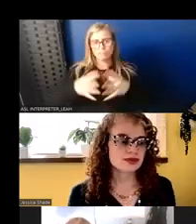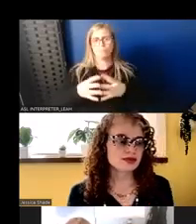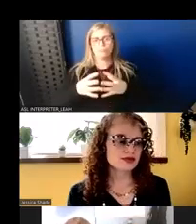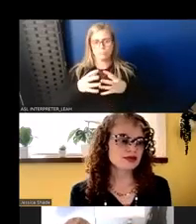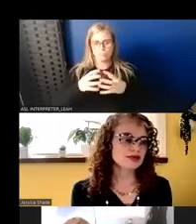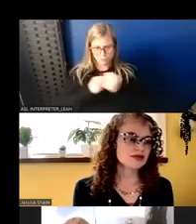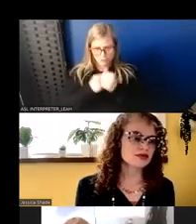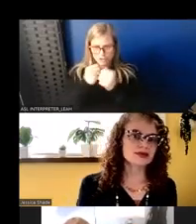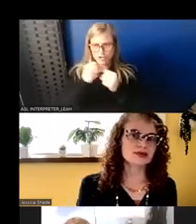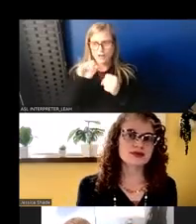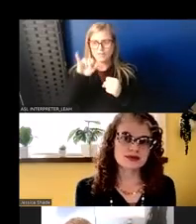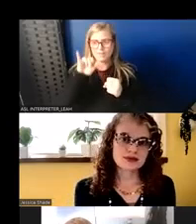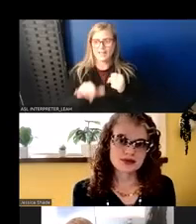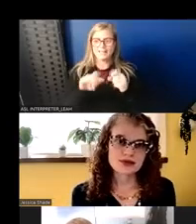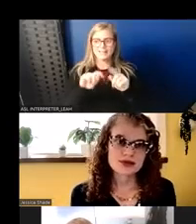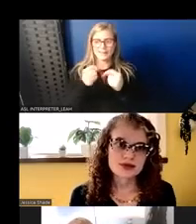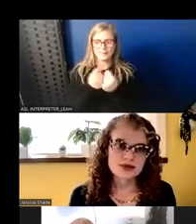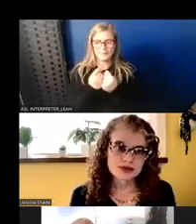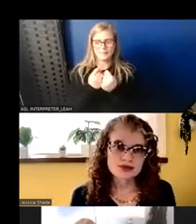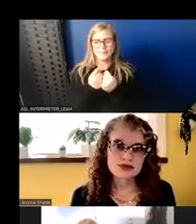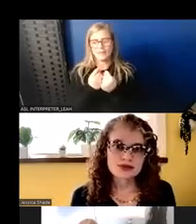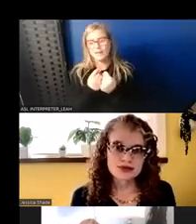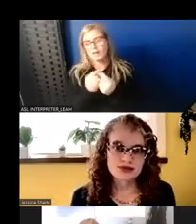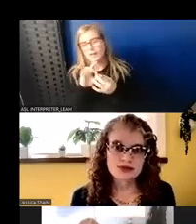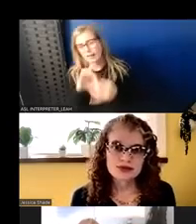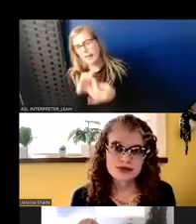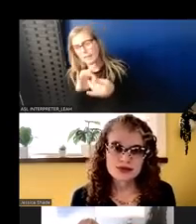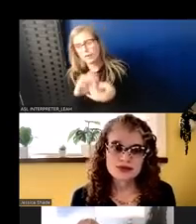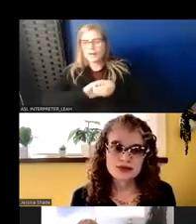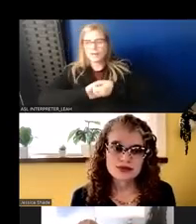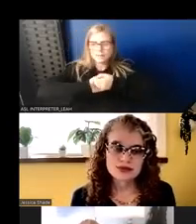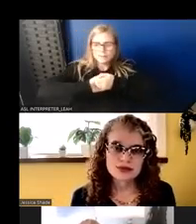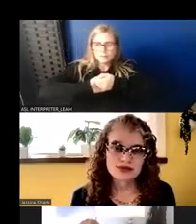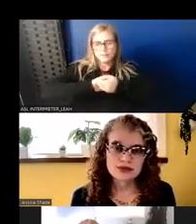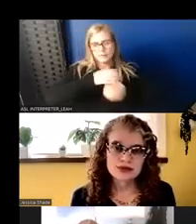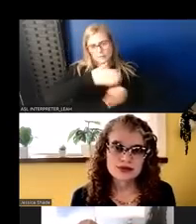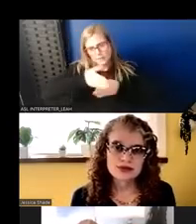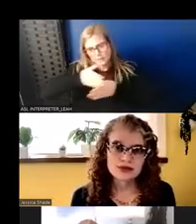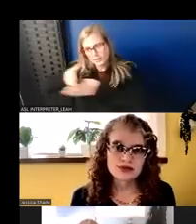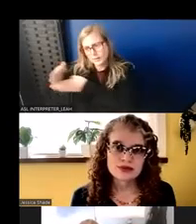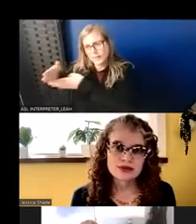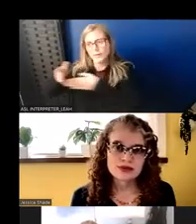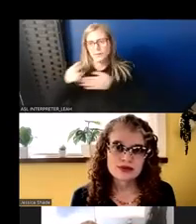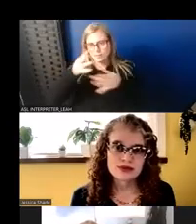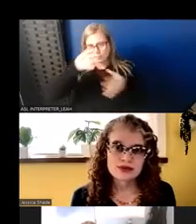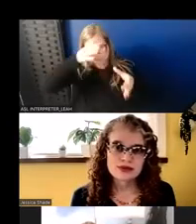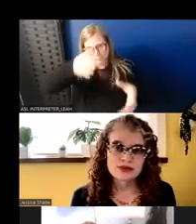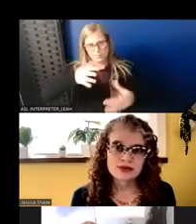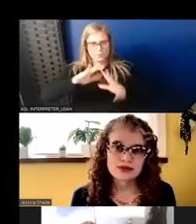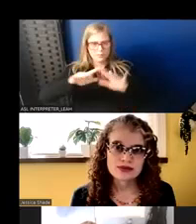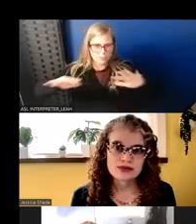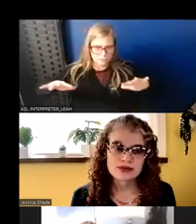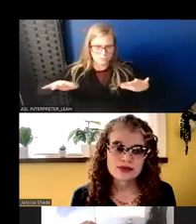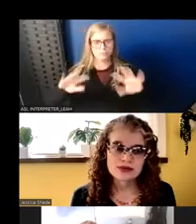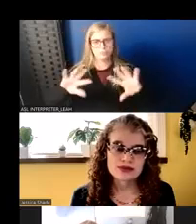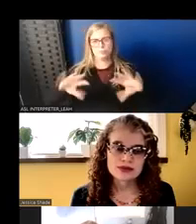and building new connections, if we become more interdisciplinary, but also gives us some sense of how the team is doing.